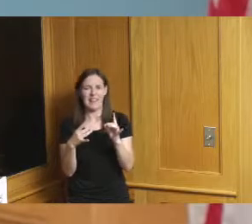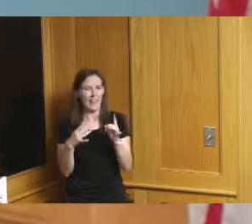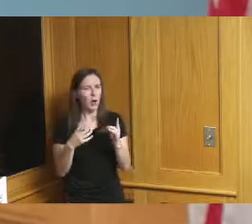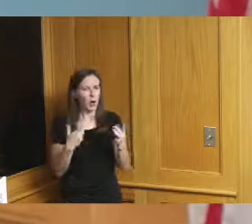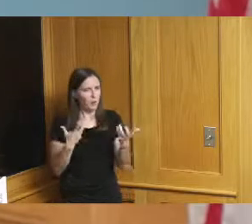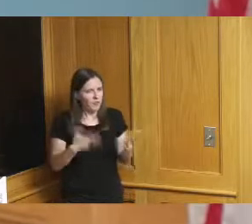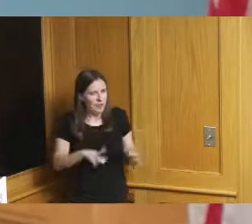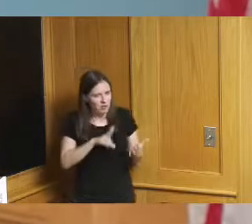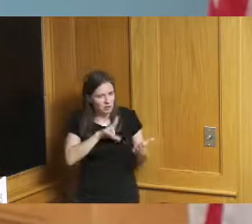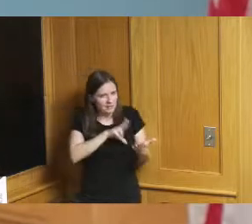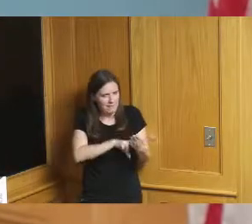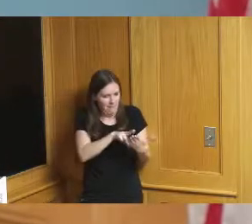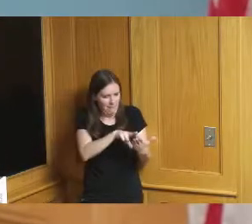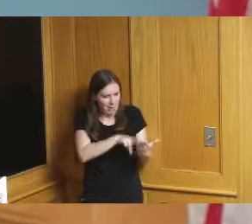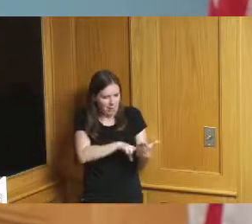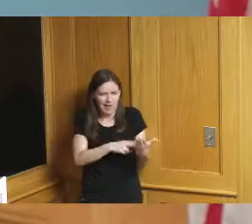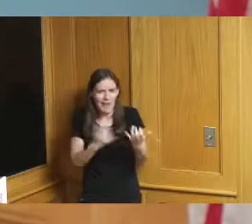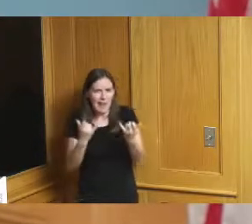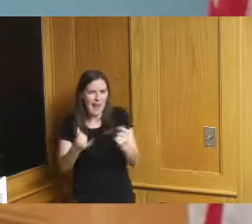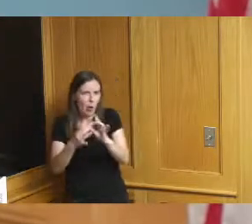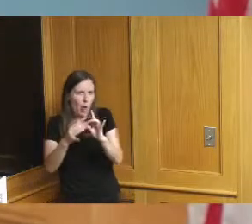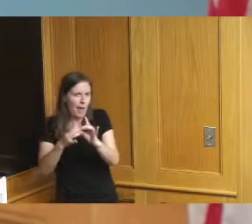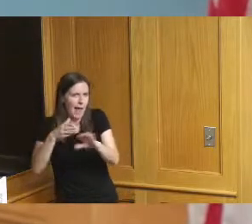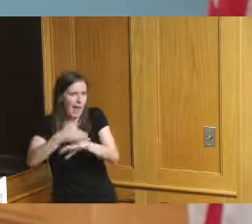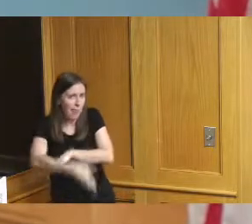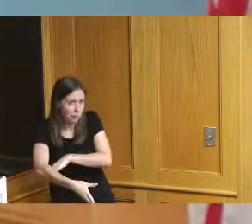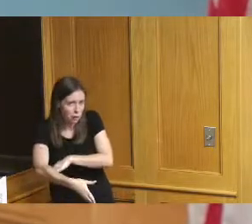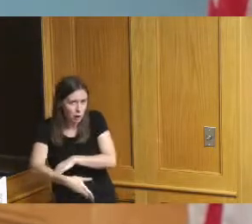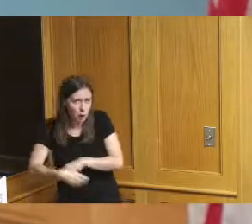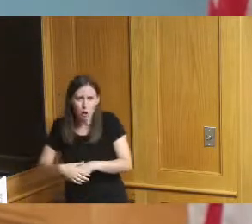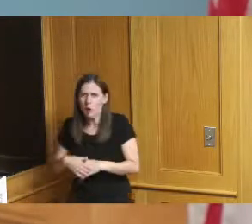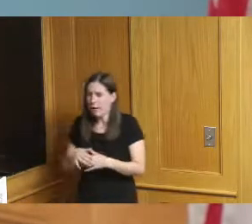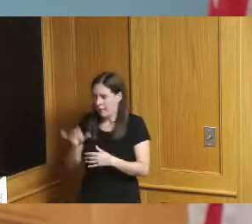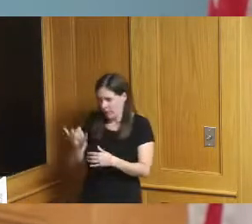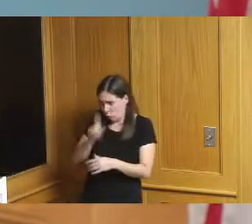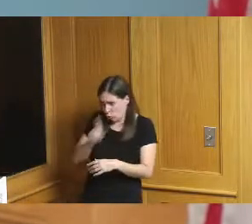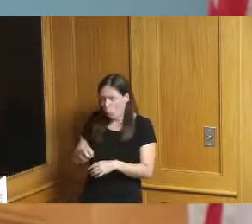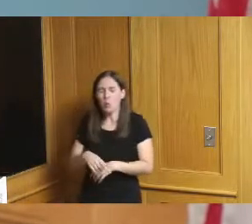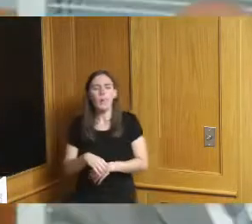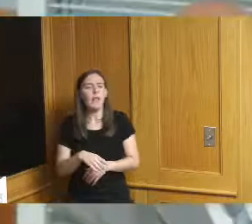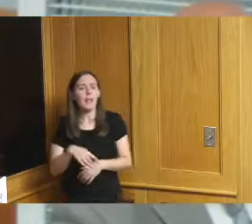was that before to come to the contract was signed four years ago this is a five-year contract this